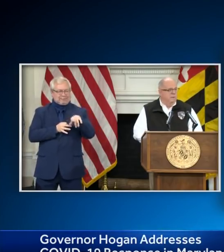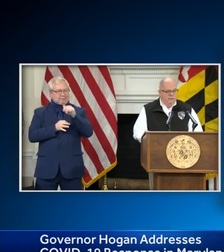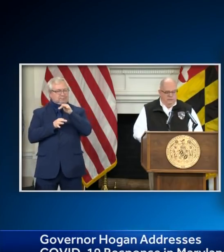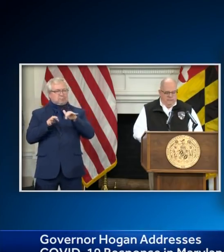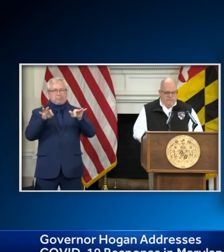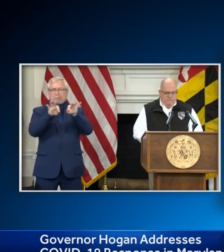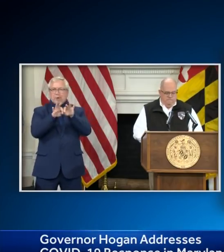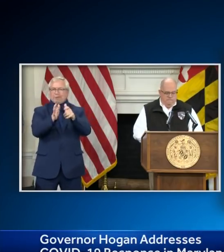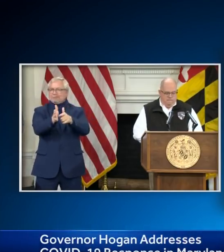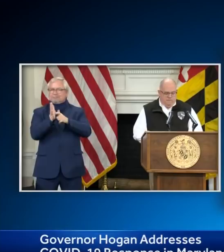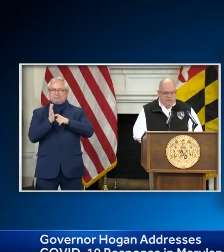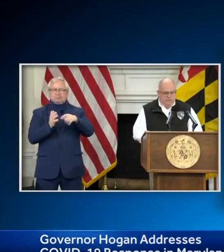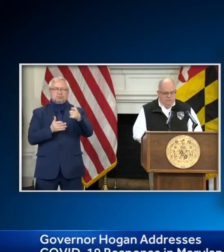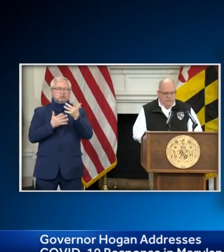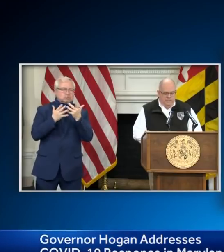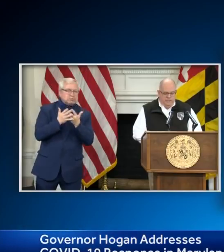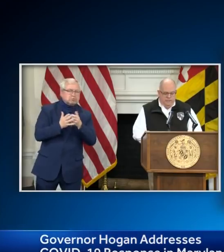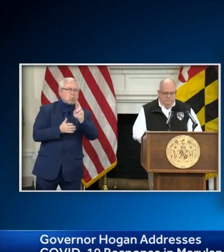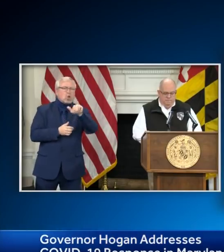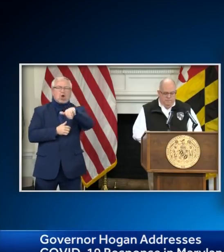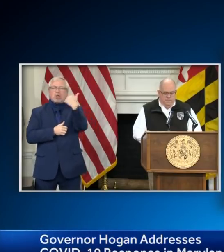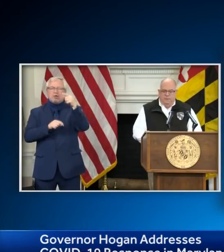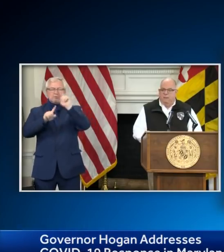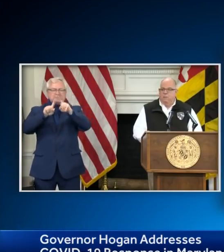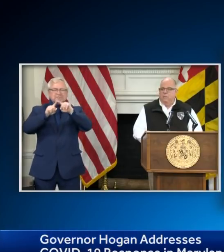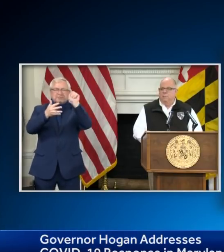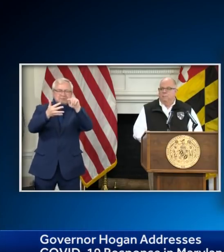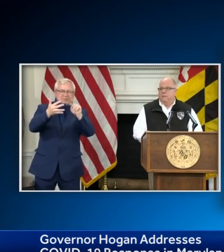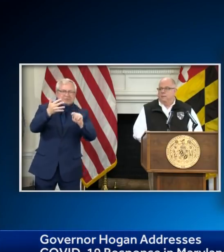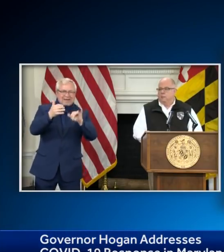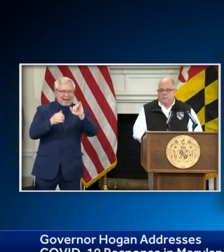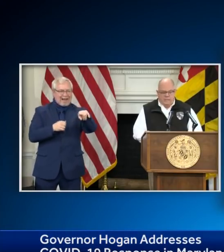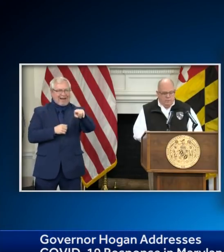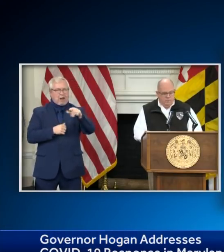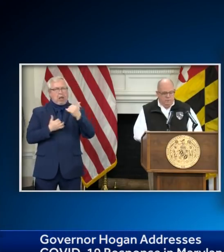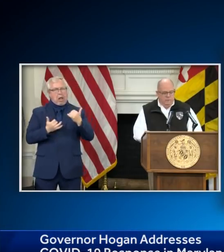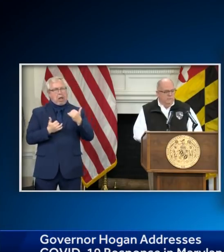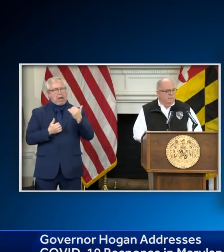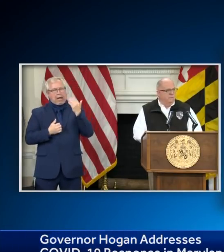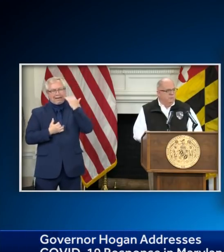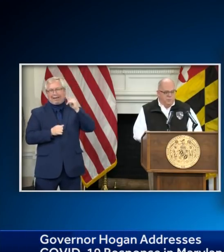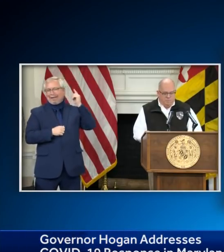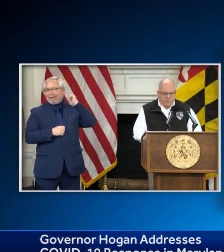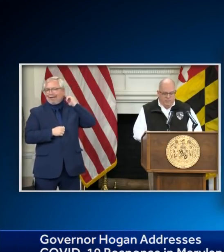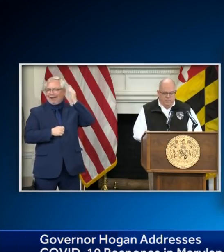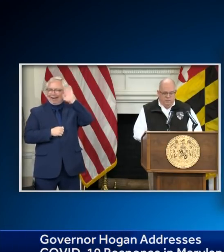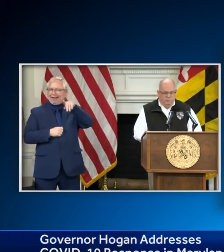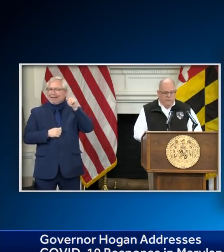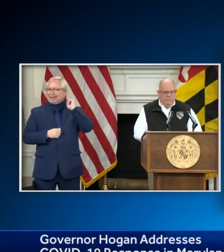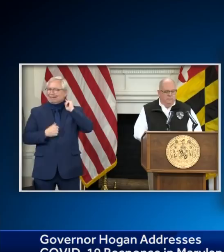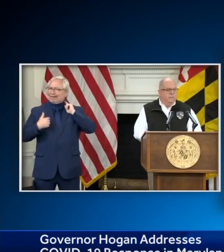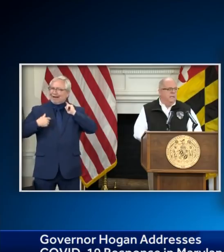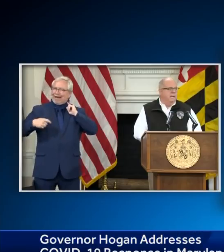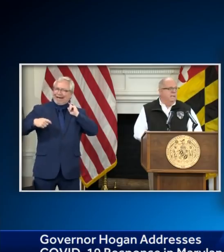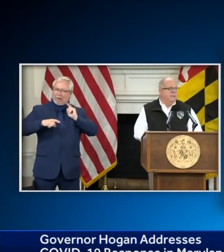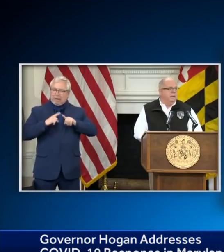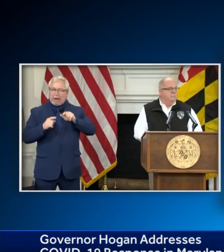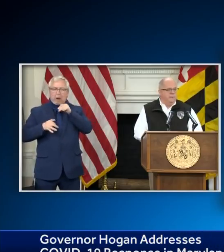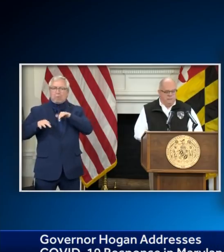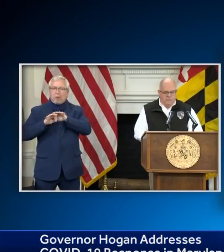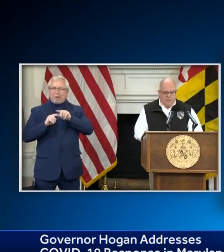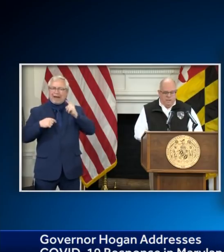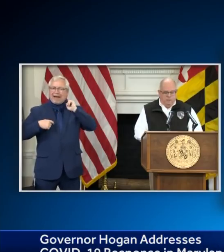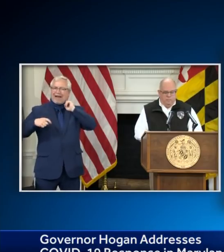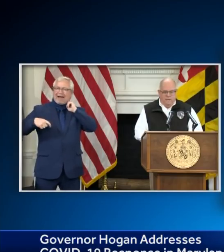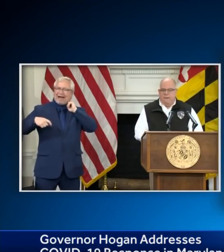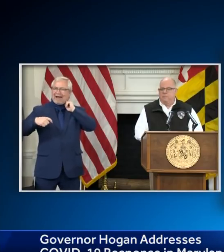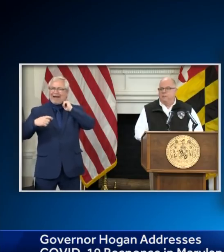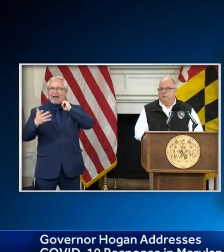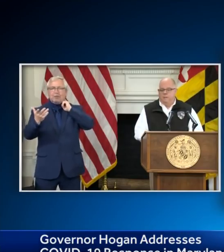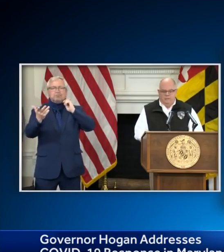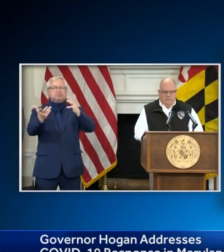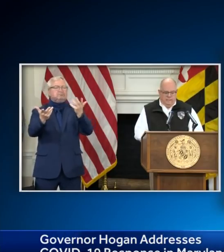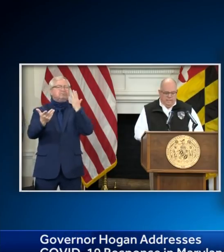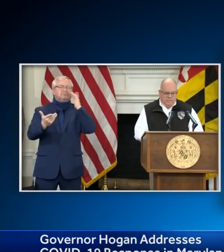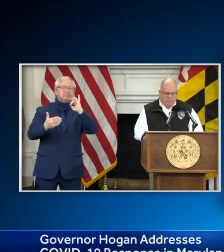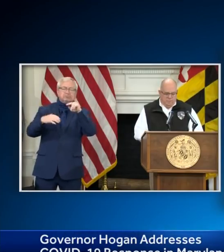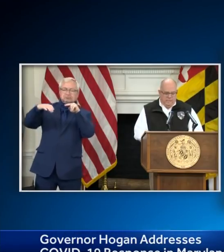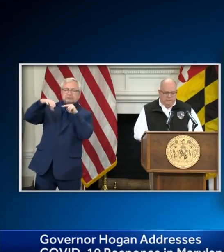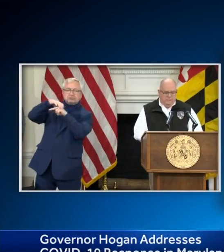MANY MAY HAVE PUT UP -- PUT OFF IMPORTANT PROCEDURES, SCREENINGS, AND OTHER THINGS THAT THEY NEED TO ATTEND TO.